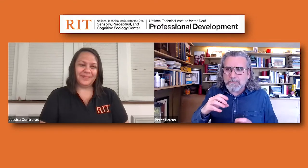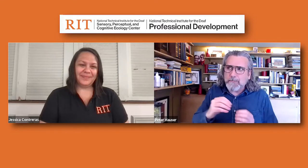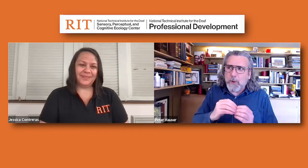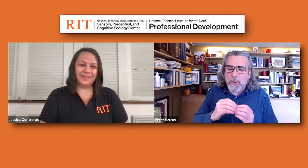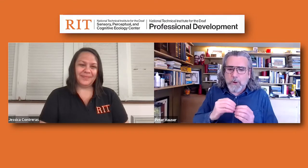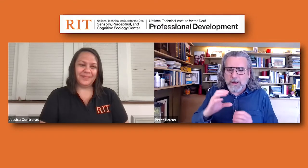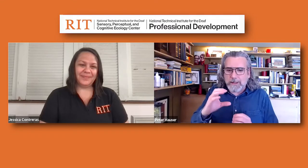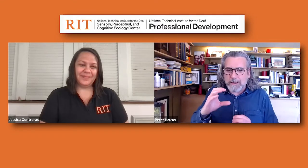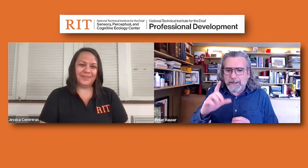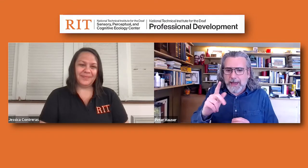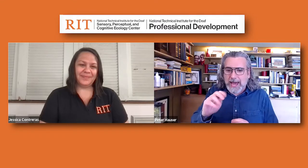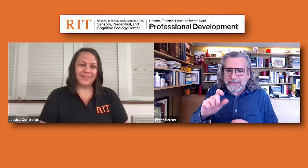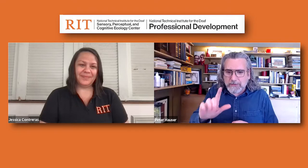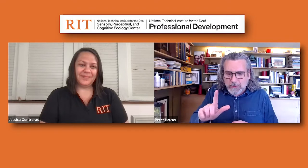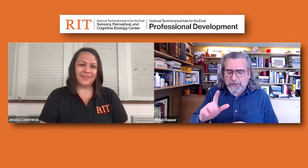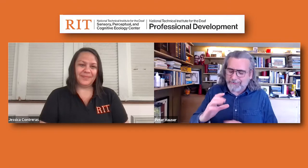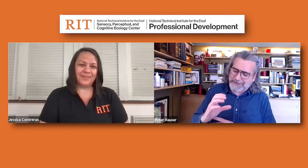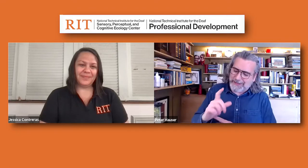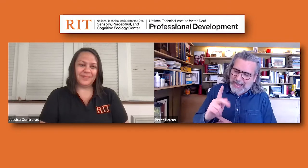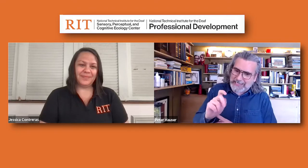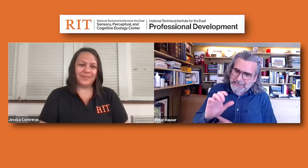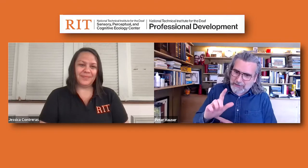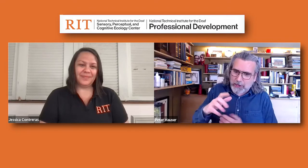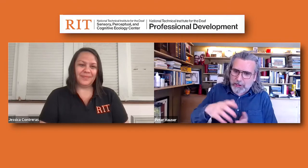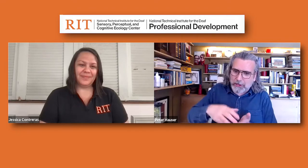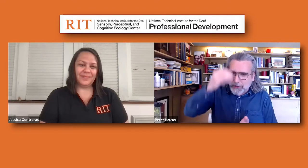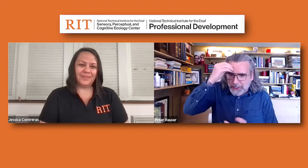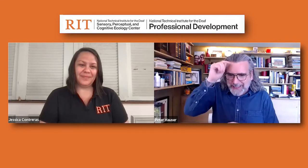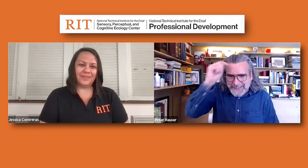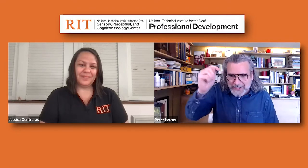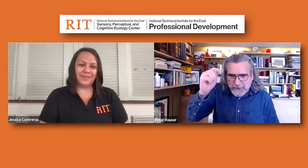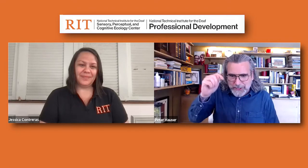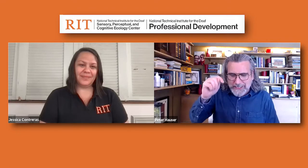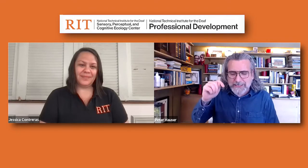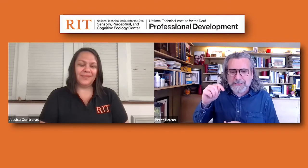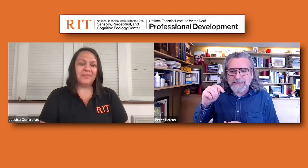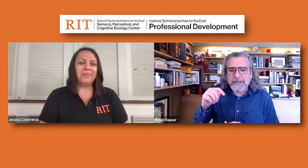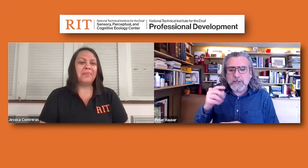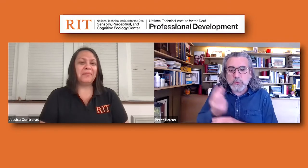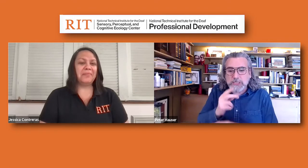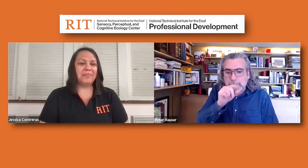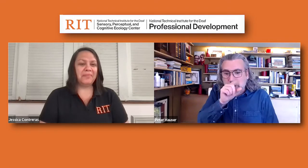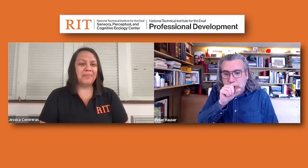And then the second lab that I worked in did more classical learning theory experiments